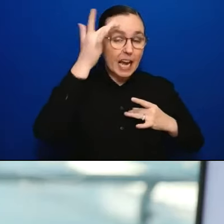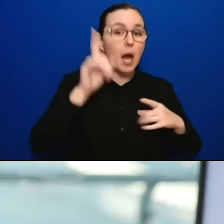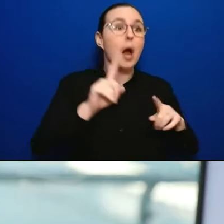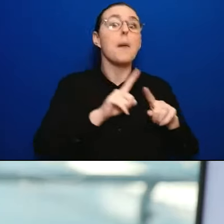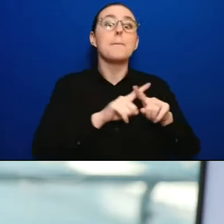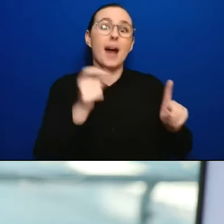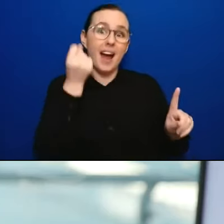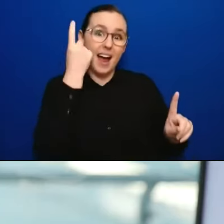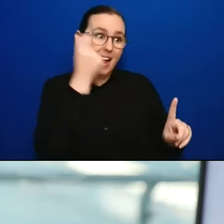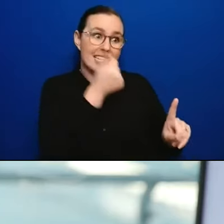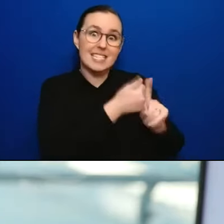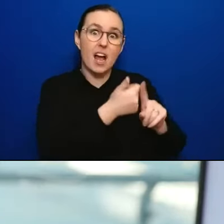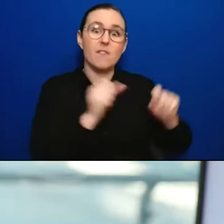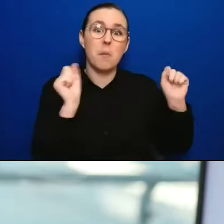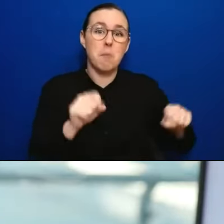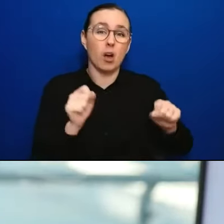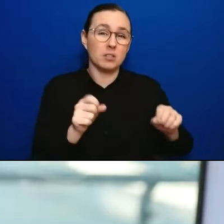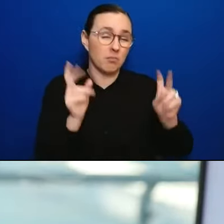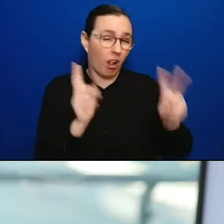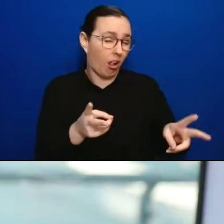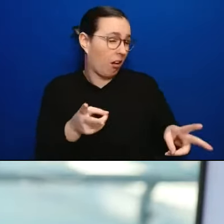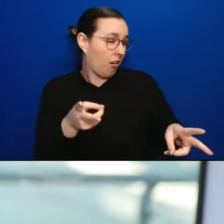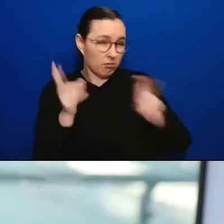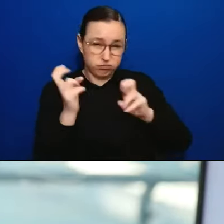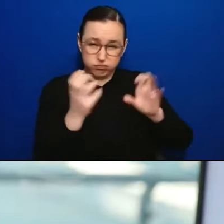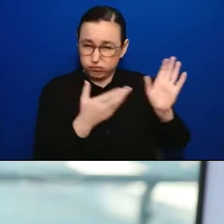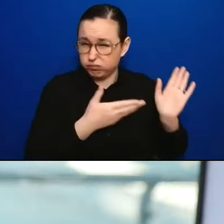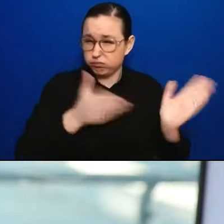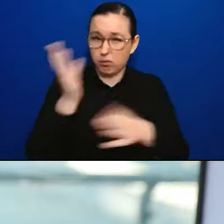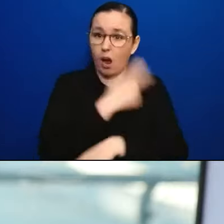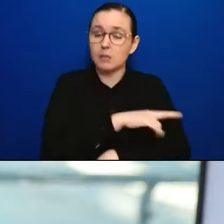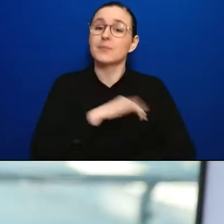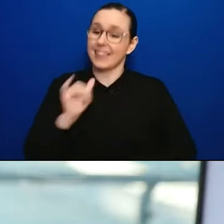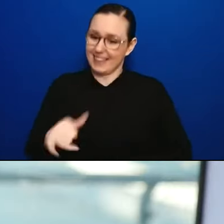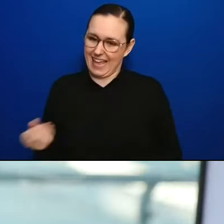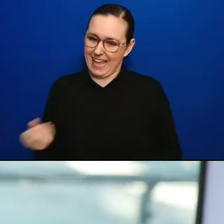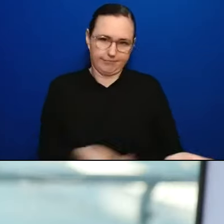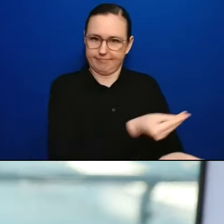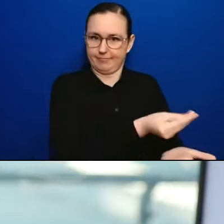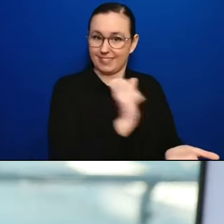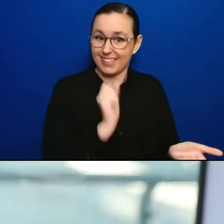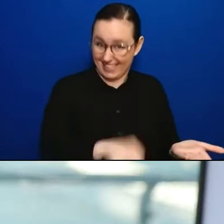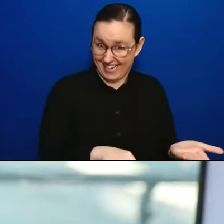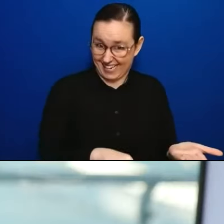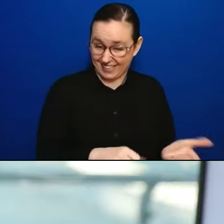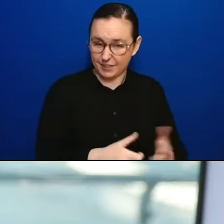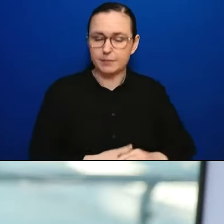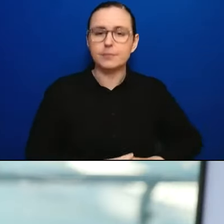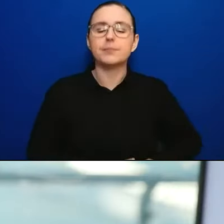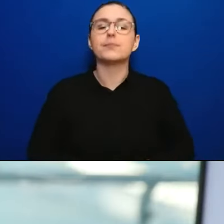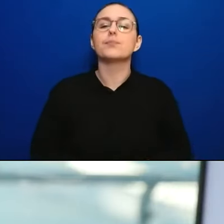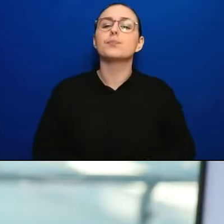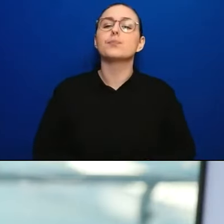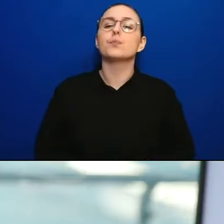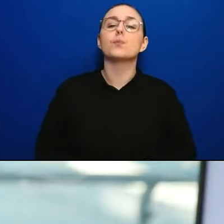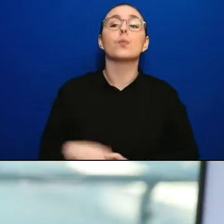infected and is at risk of having severe enough illness to need hospitalization. And we know that the most